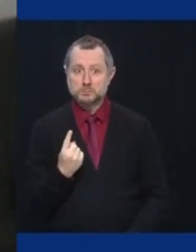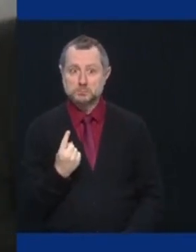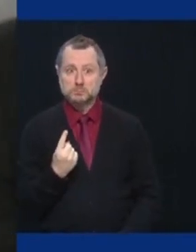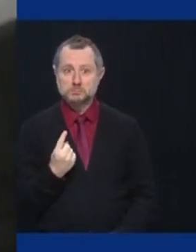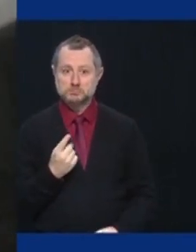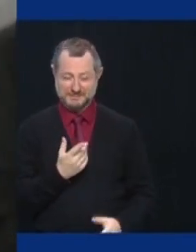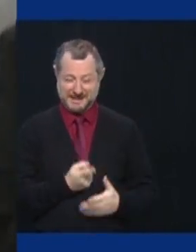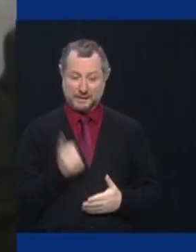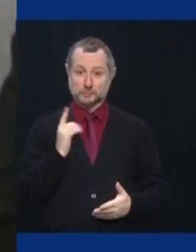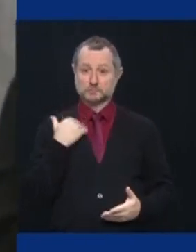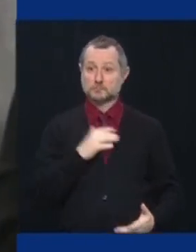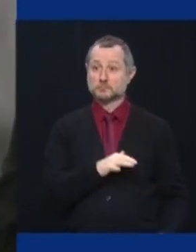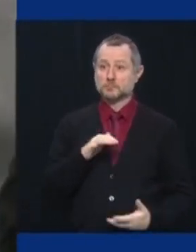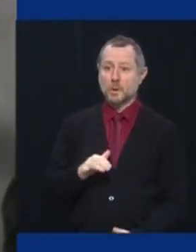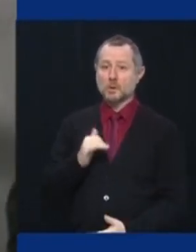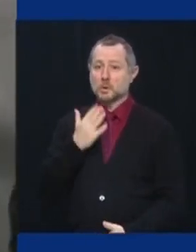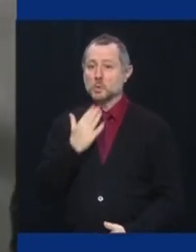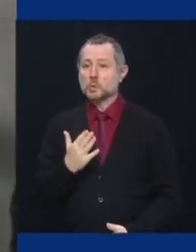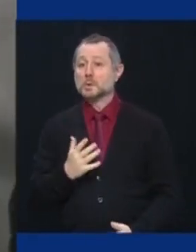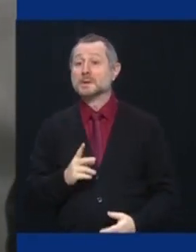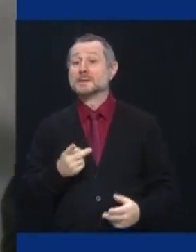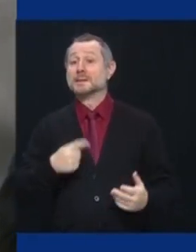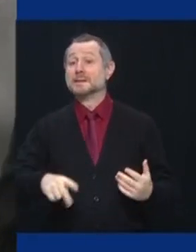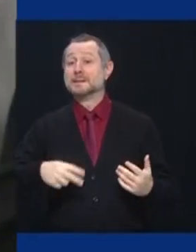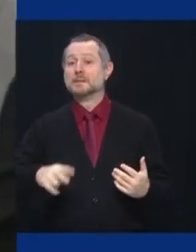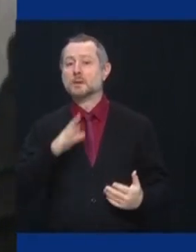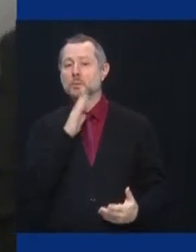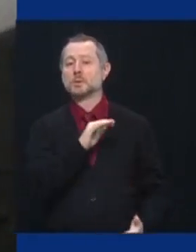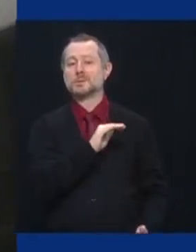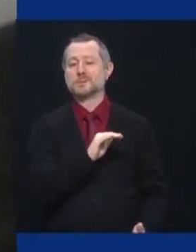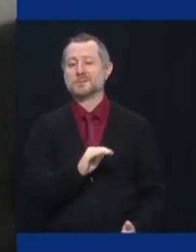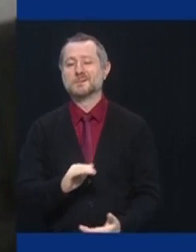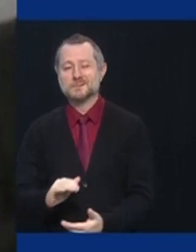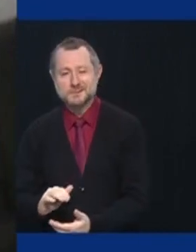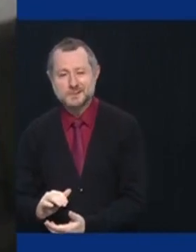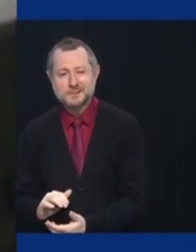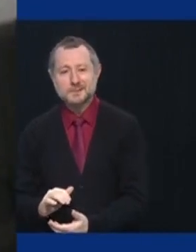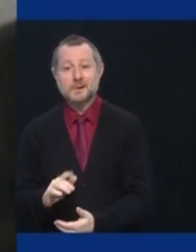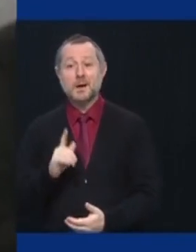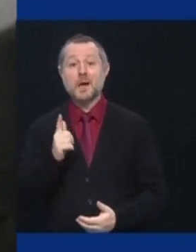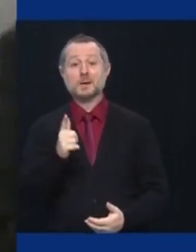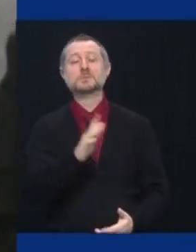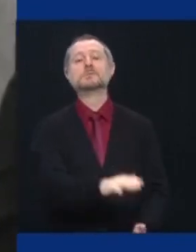JOHNSON & JOHNSON, ONE SHOT, GREAT. WE GOT THAT LAST WEEK. BUT IT'S GOING TO TRAIL OFF FOR